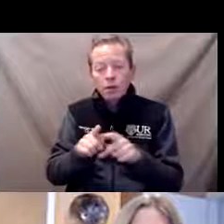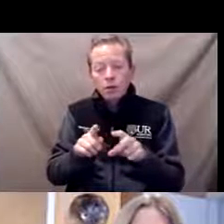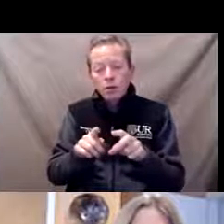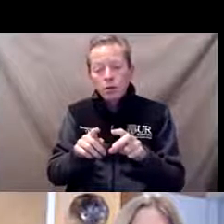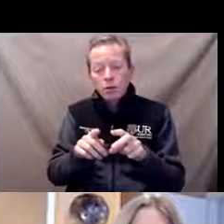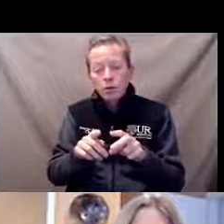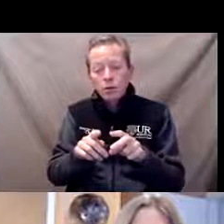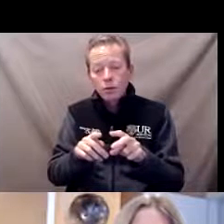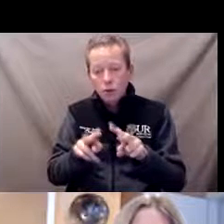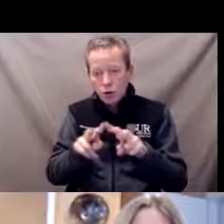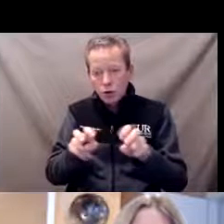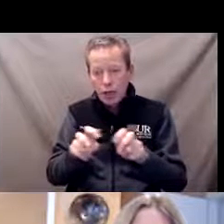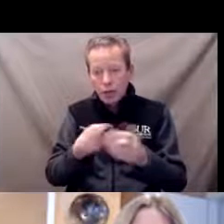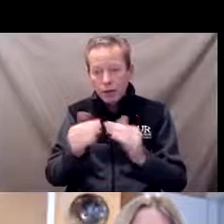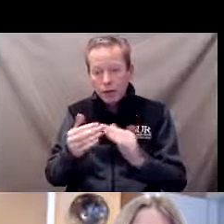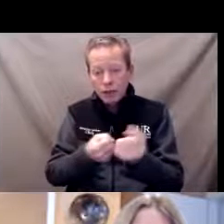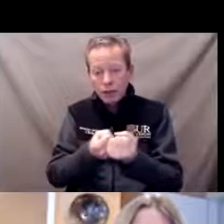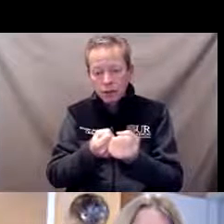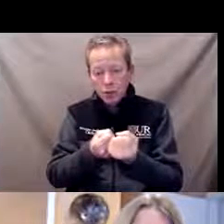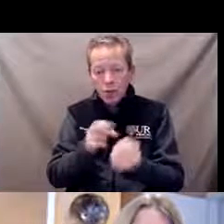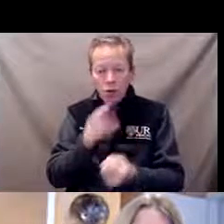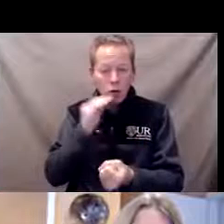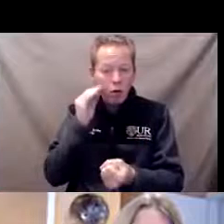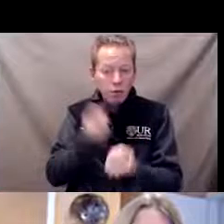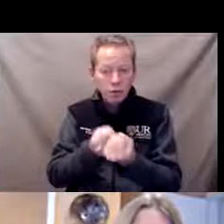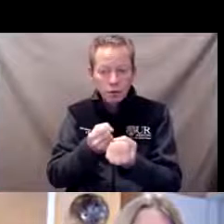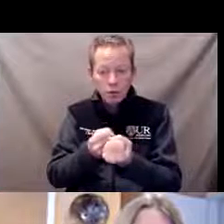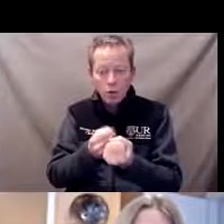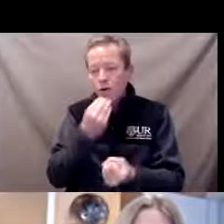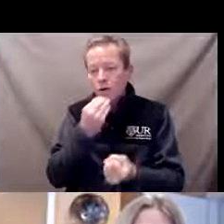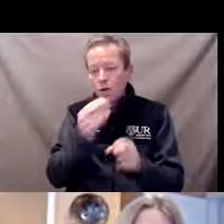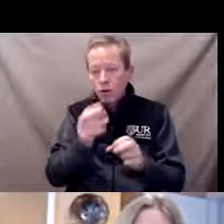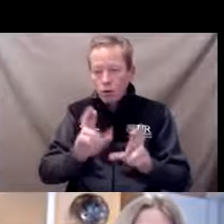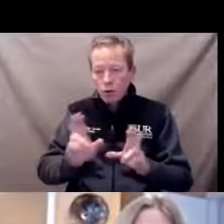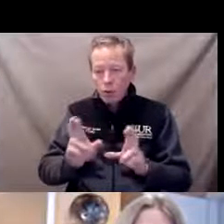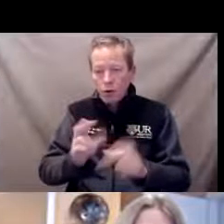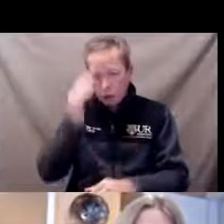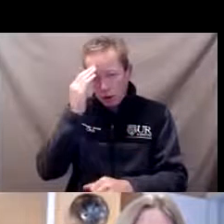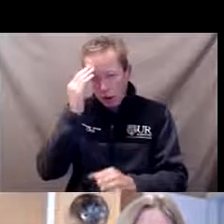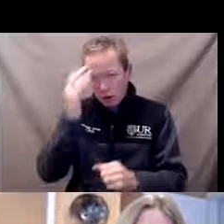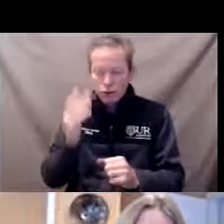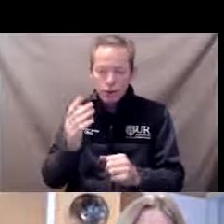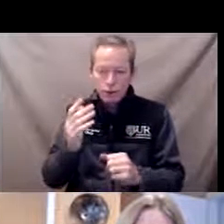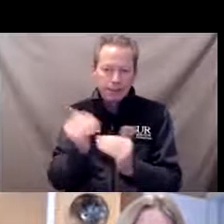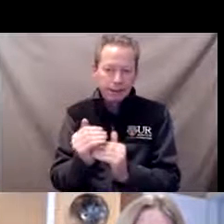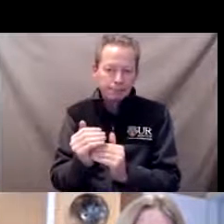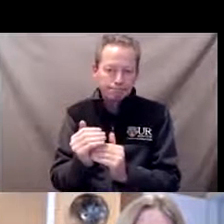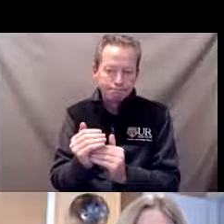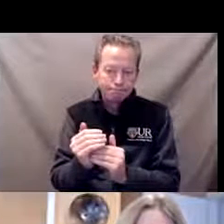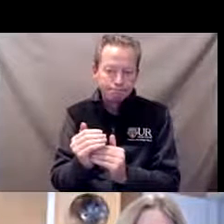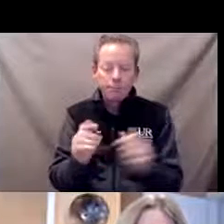community support or home support the food preparation knowledge is limited. The cost